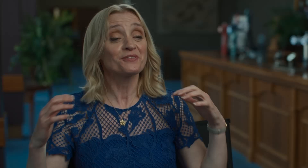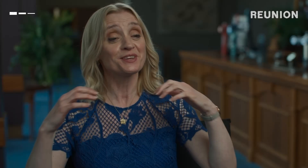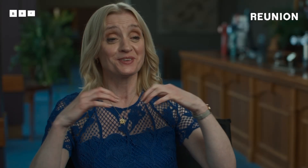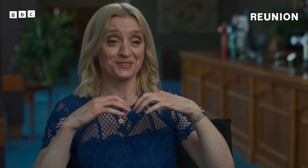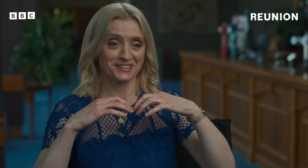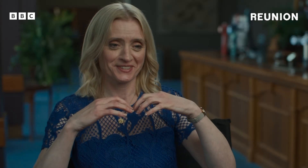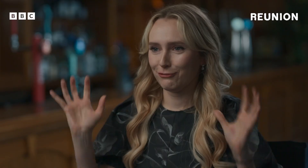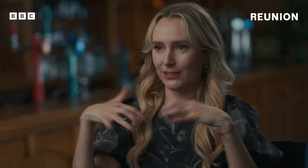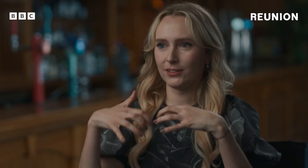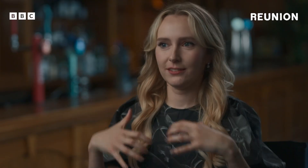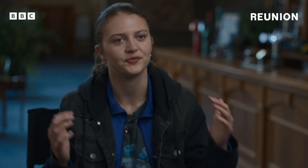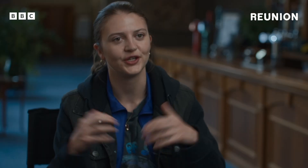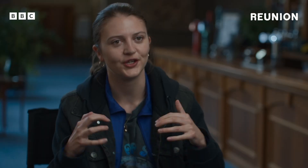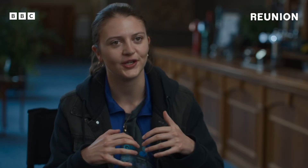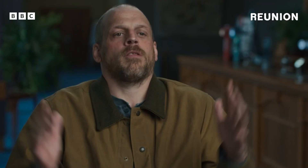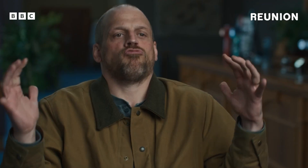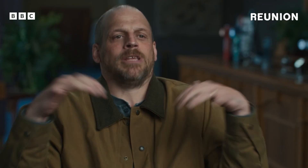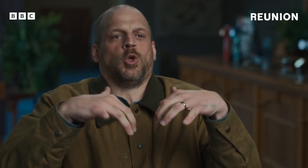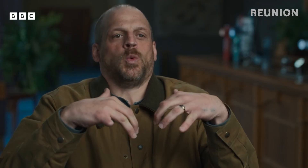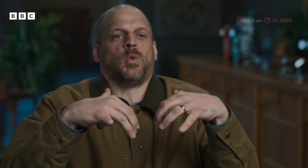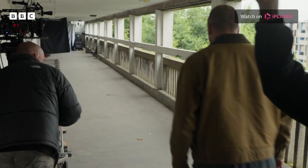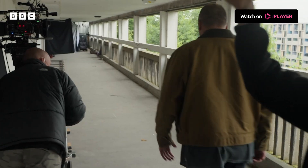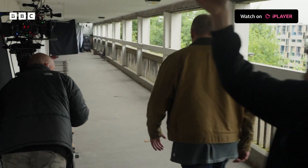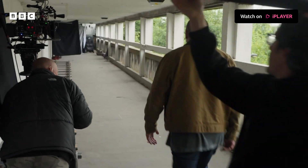Reunion. Action!